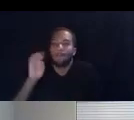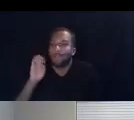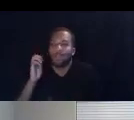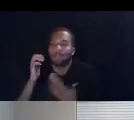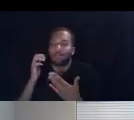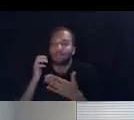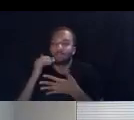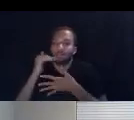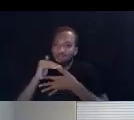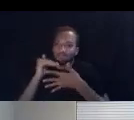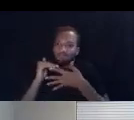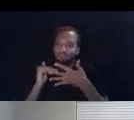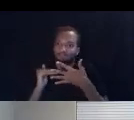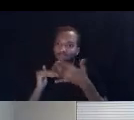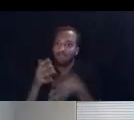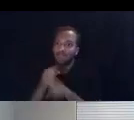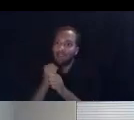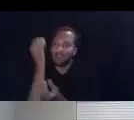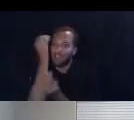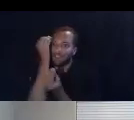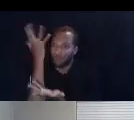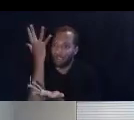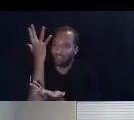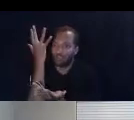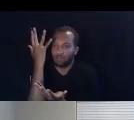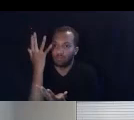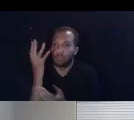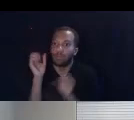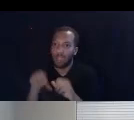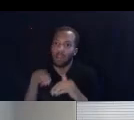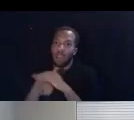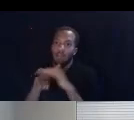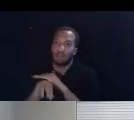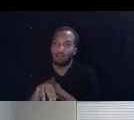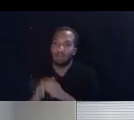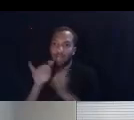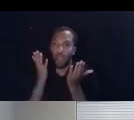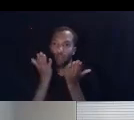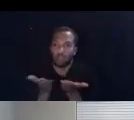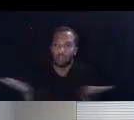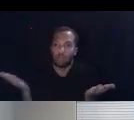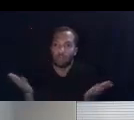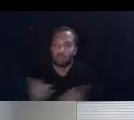to getting information so that they could access resources, for example?